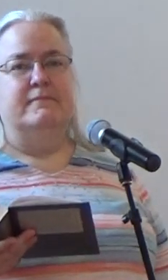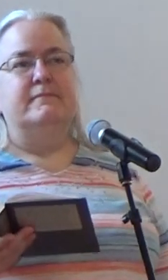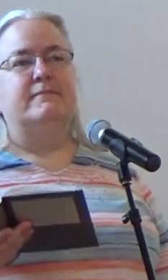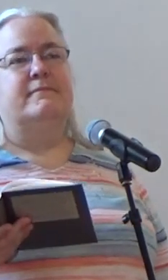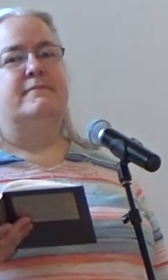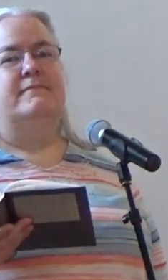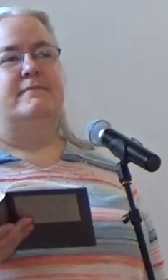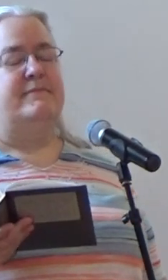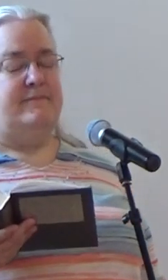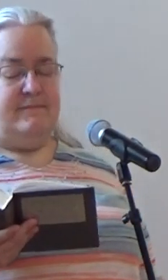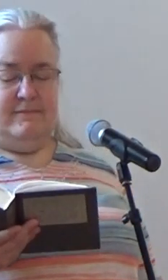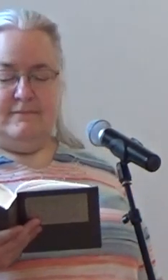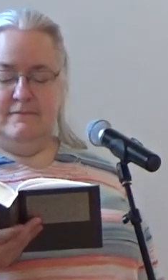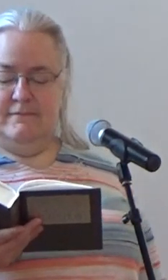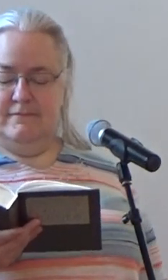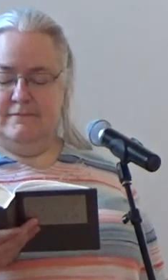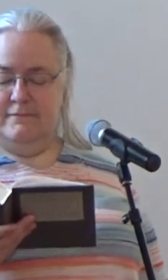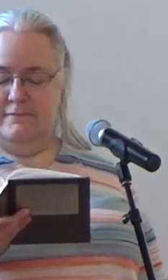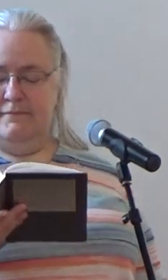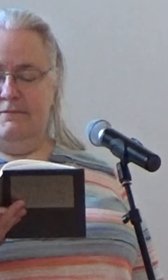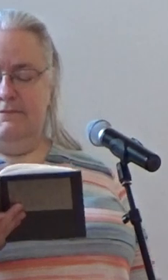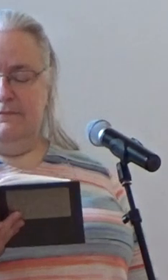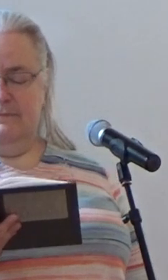grey hymnal.